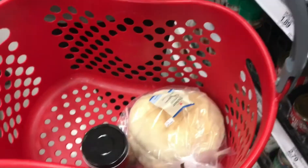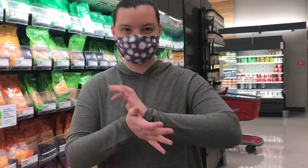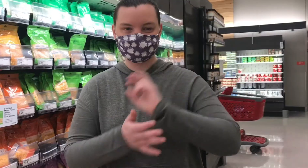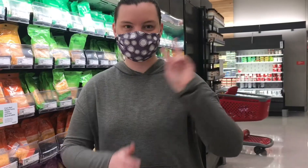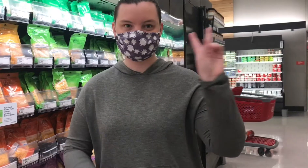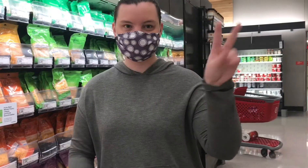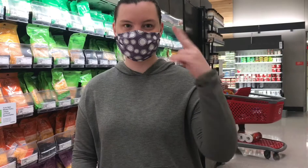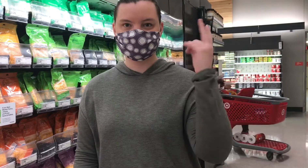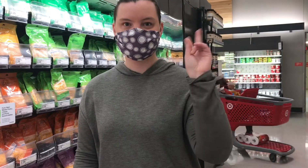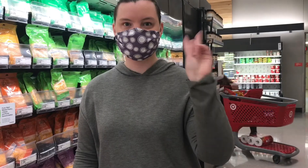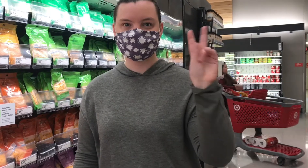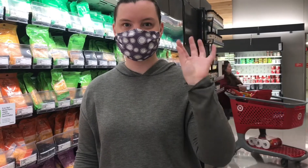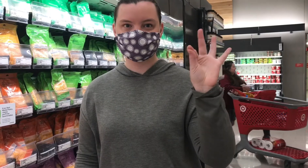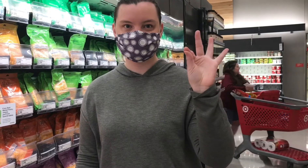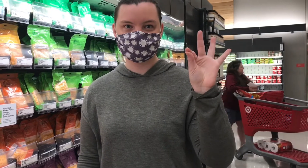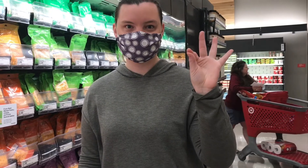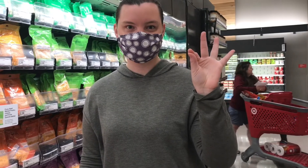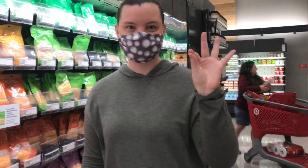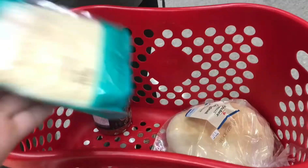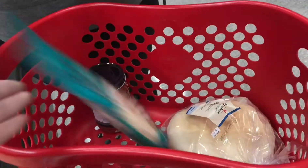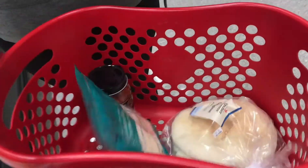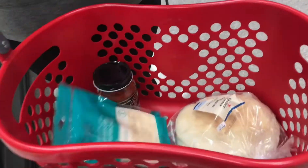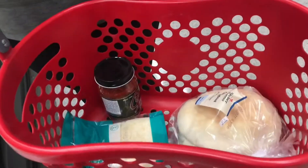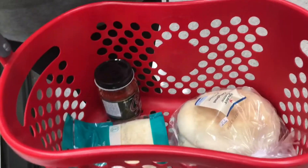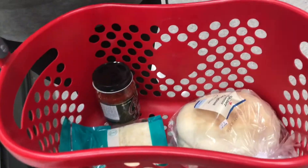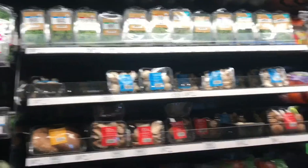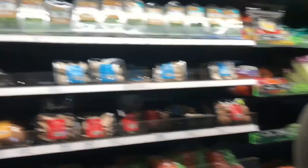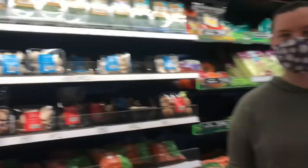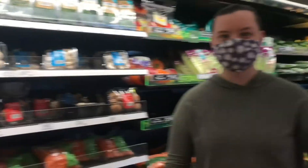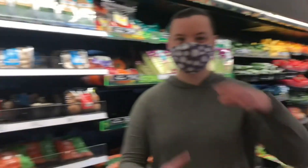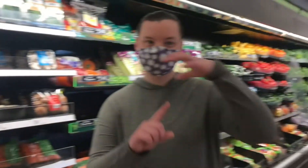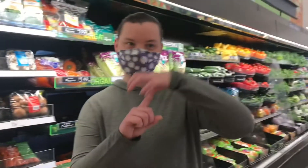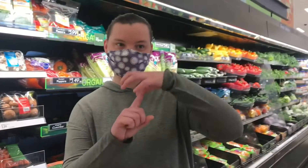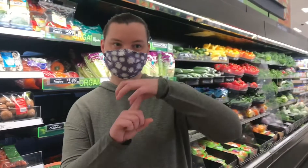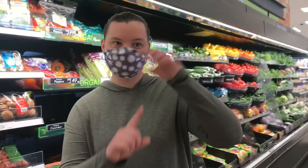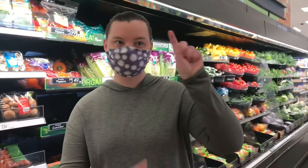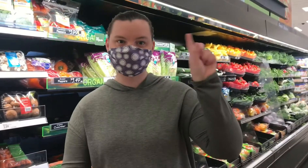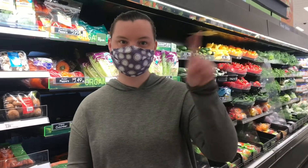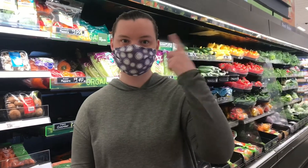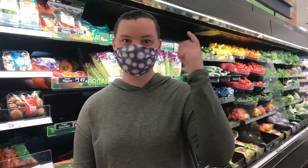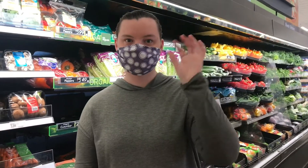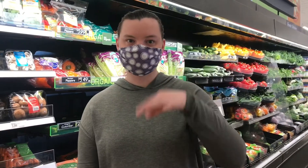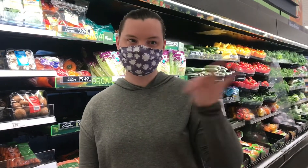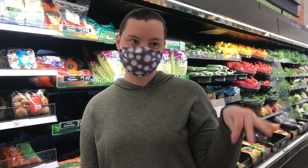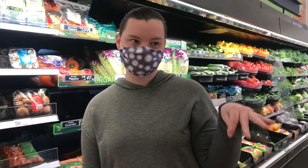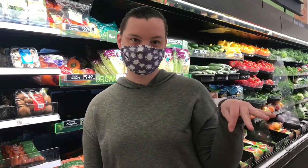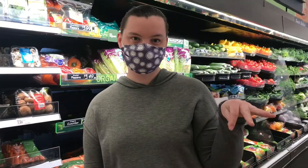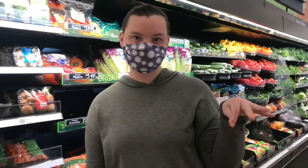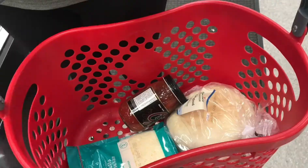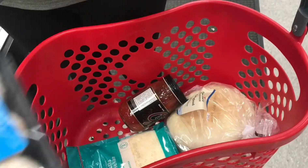Cheese costs $2.29. Mushrooms cost $1.99.